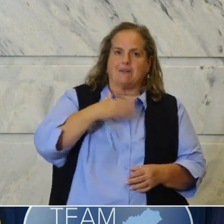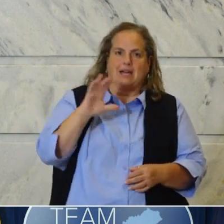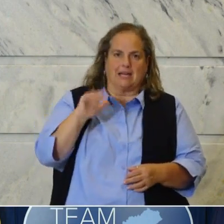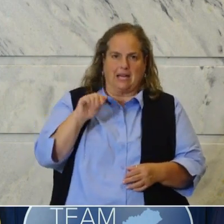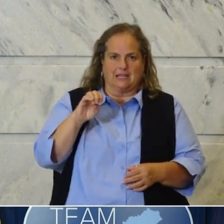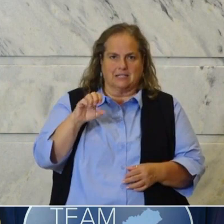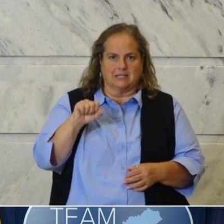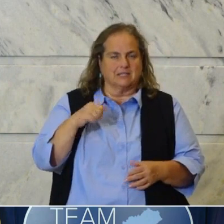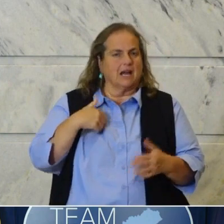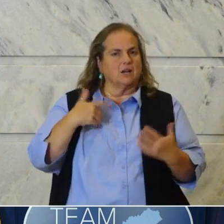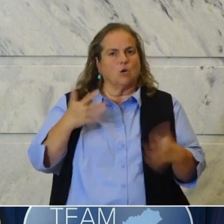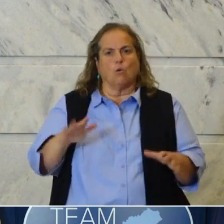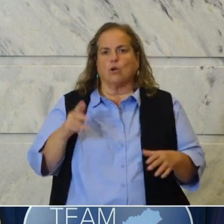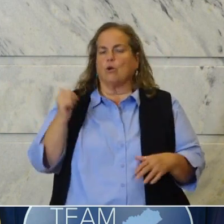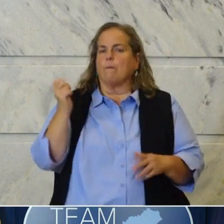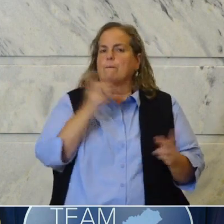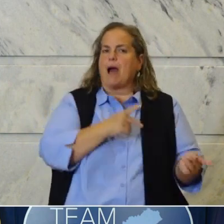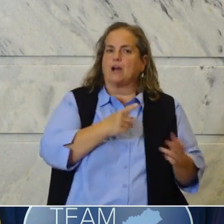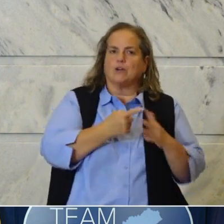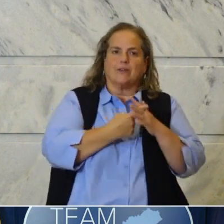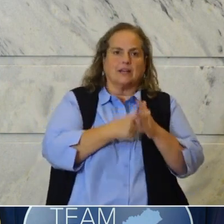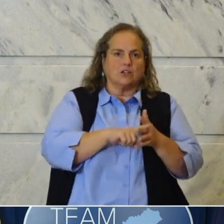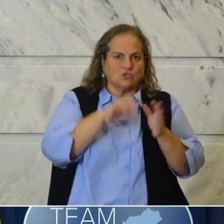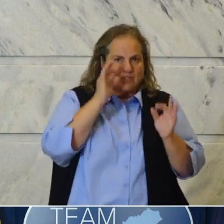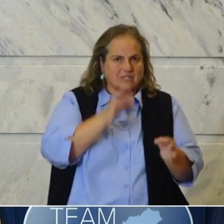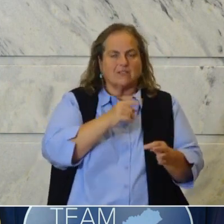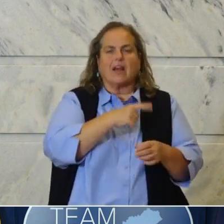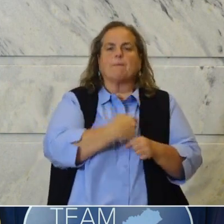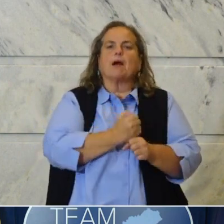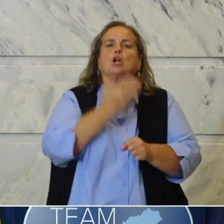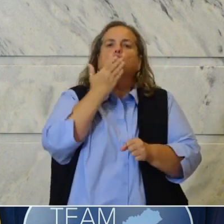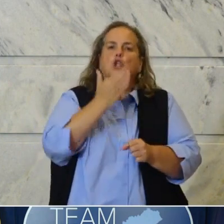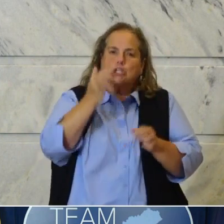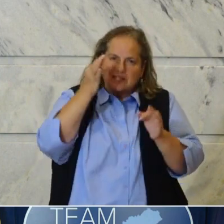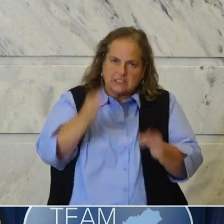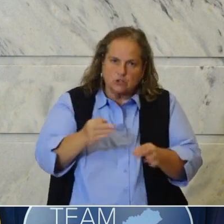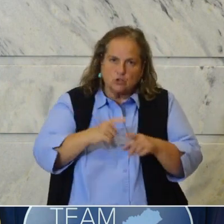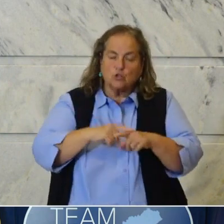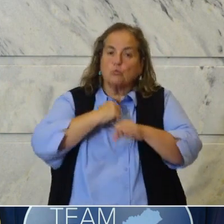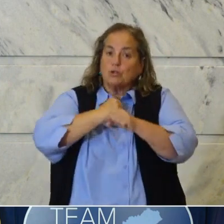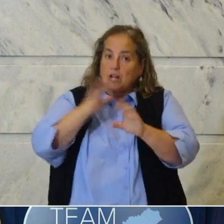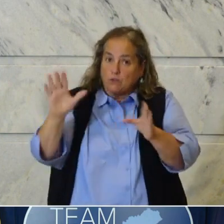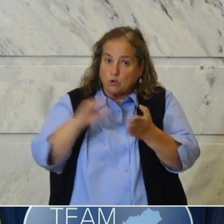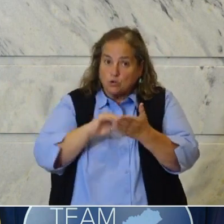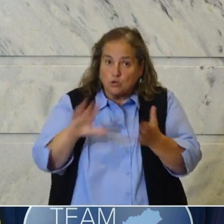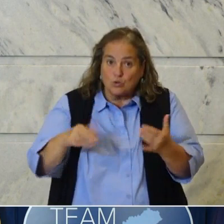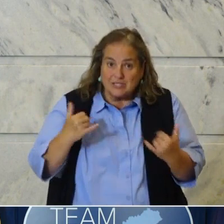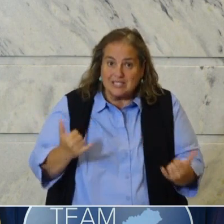back to the initial decision, if they made a good decision to protect their students now, then then good for them.